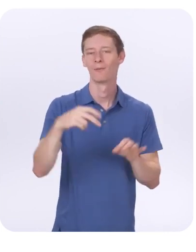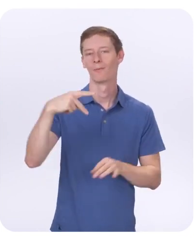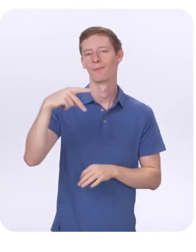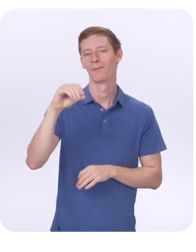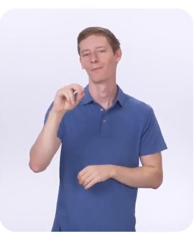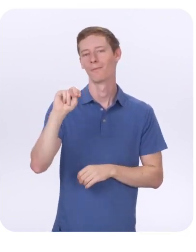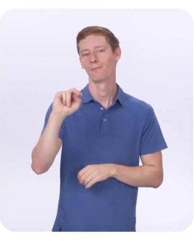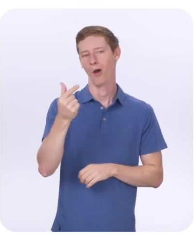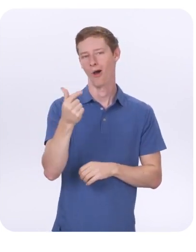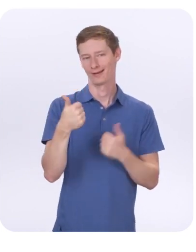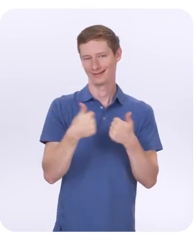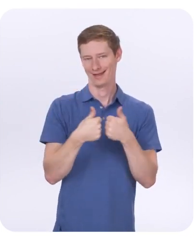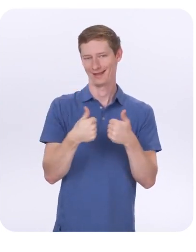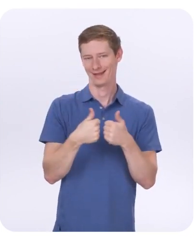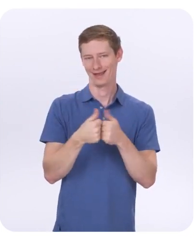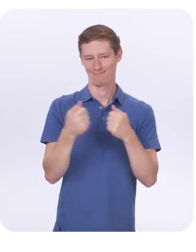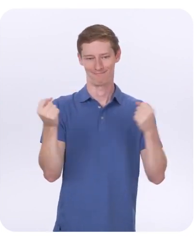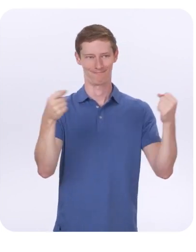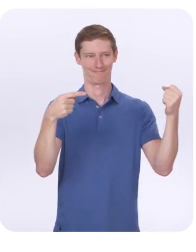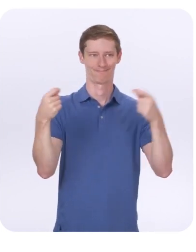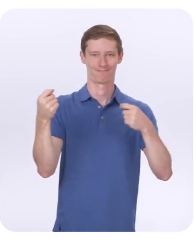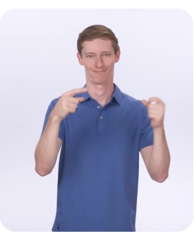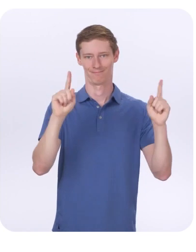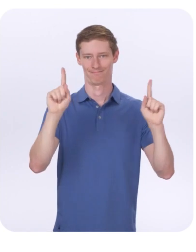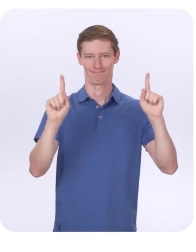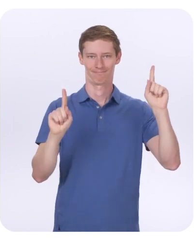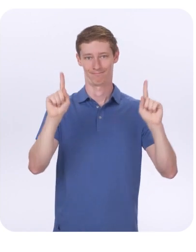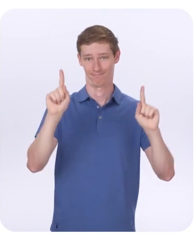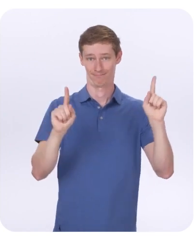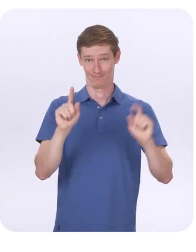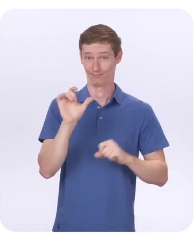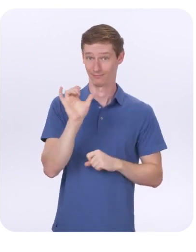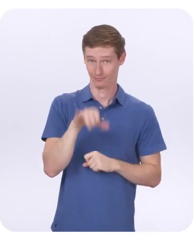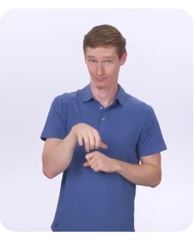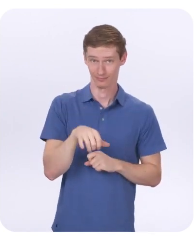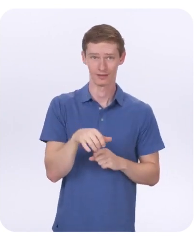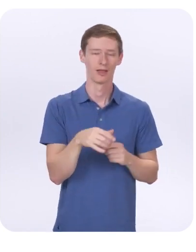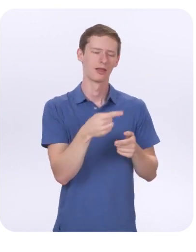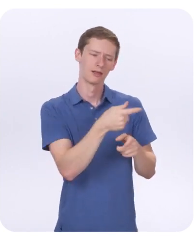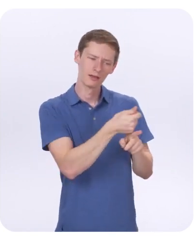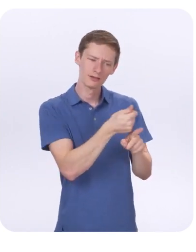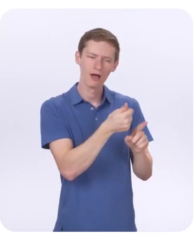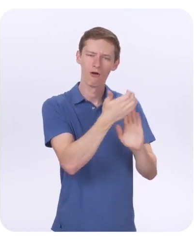such as choosing the keyboard keys that are going to be used to move the paddles,